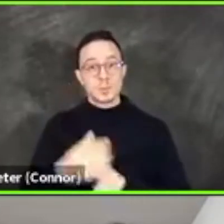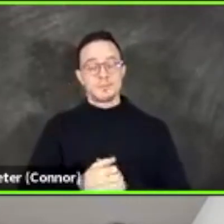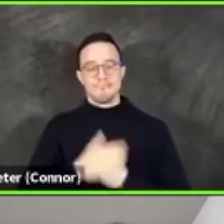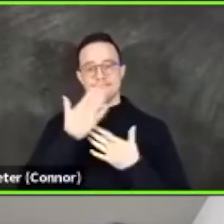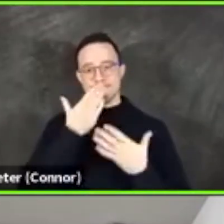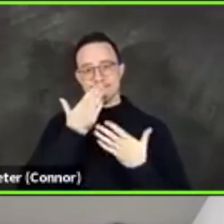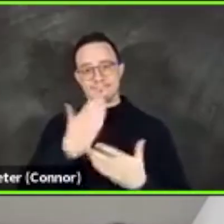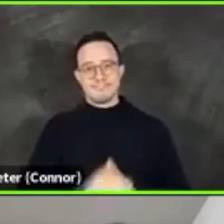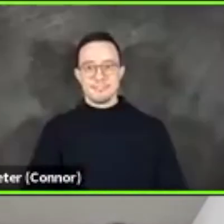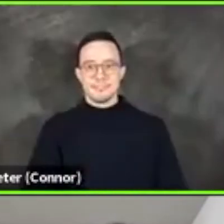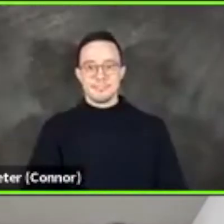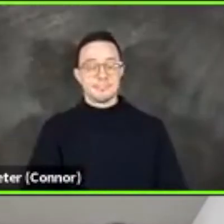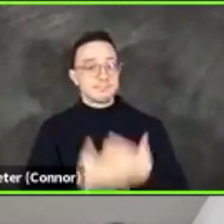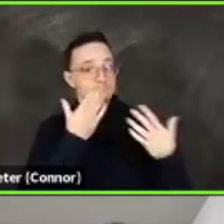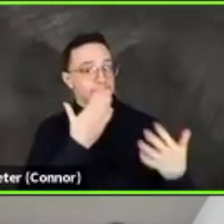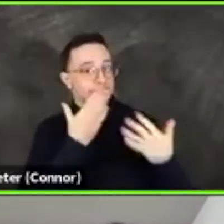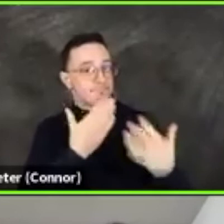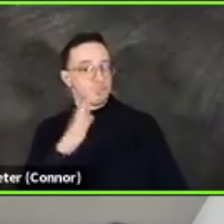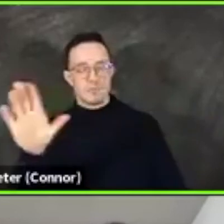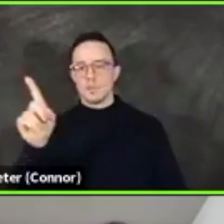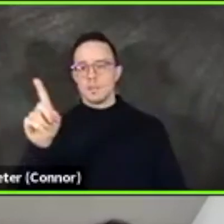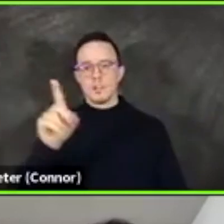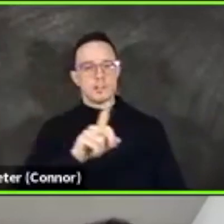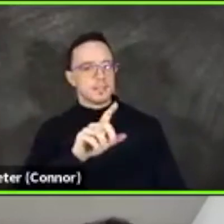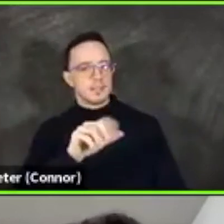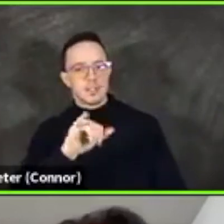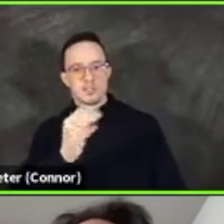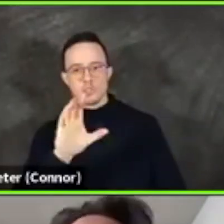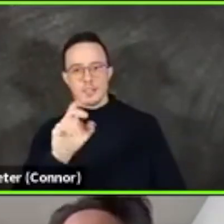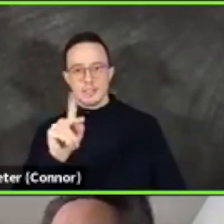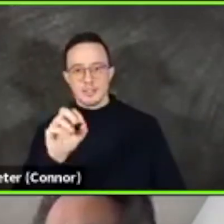CAN I JUST SAY ONE THING WHICH I REALIZE I FORGOT.